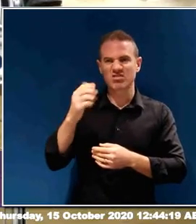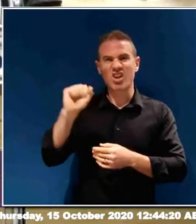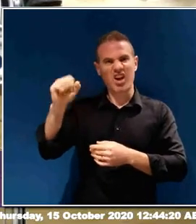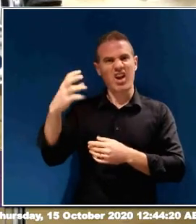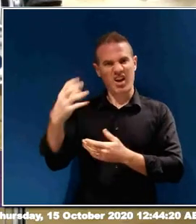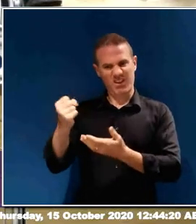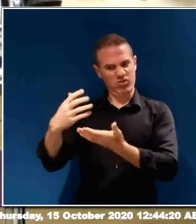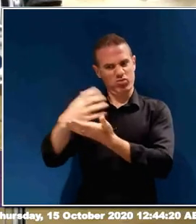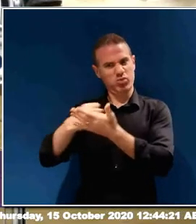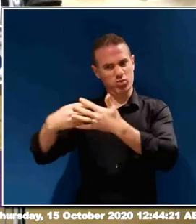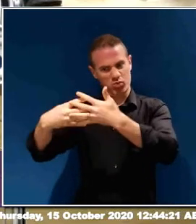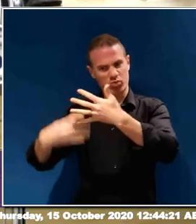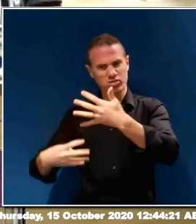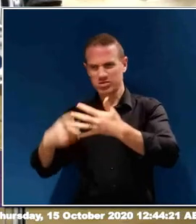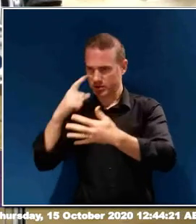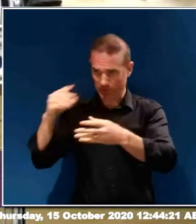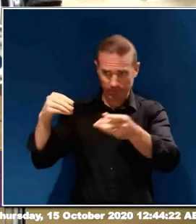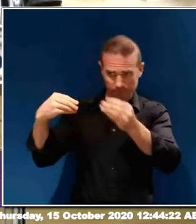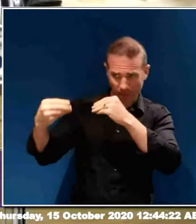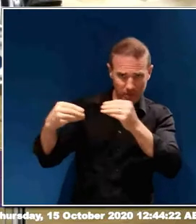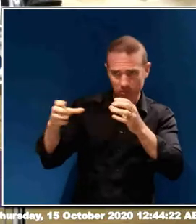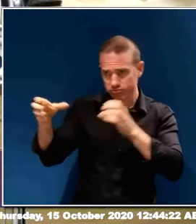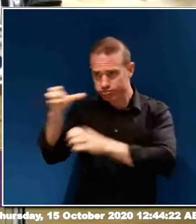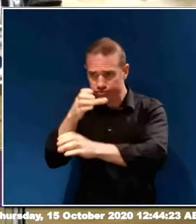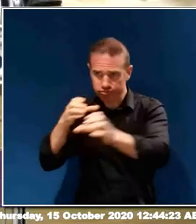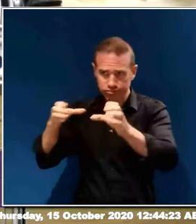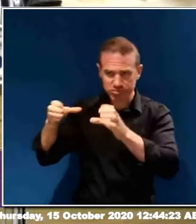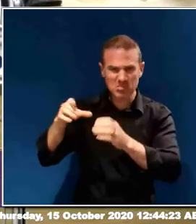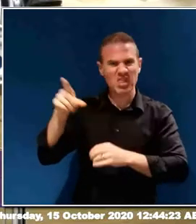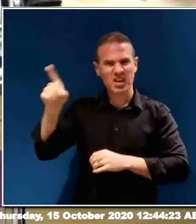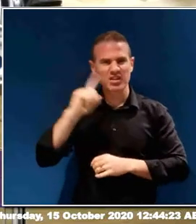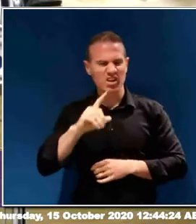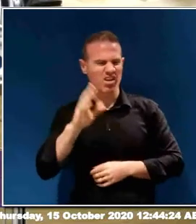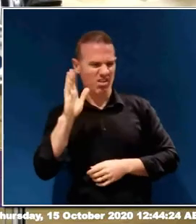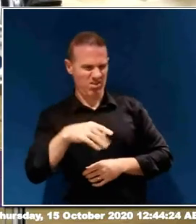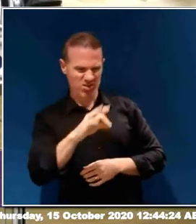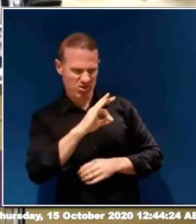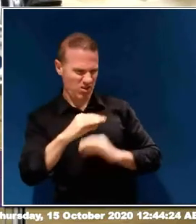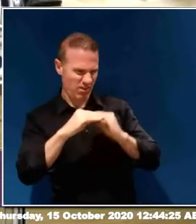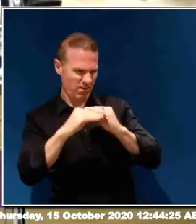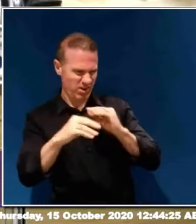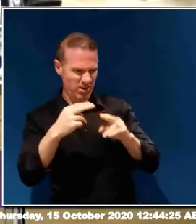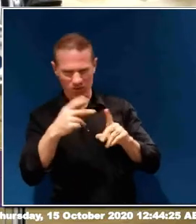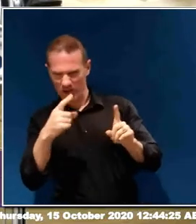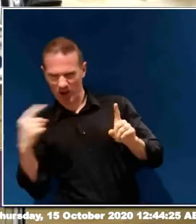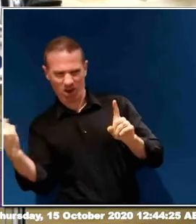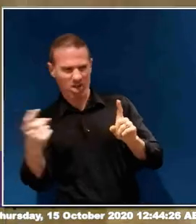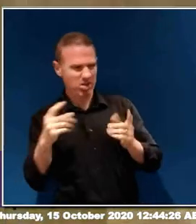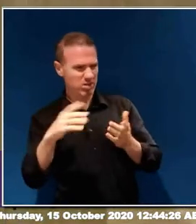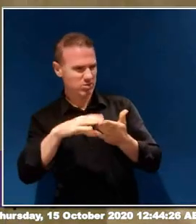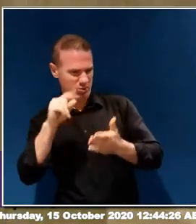"That's not fair to the other students who miss out." Can you tell me what that suggestion looks like in practise?